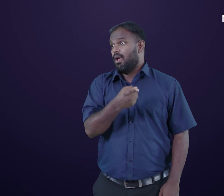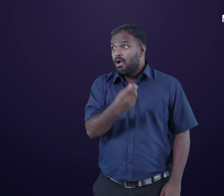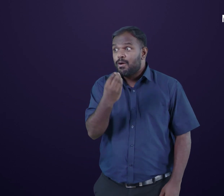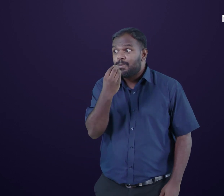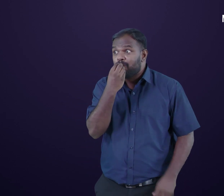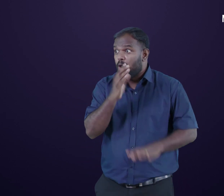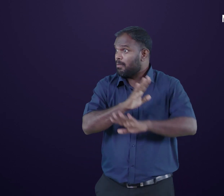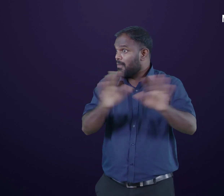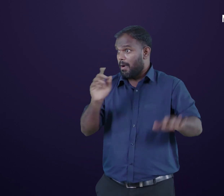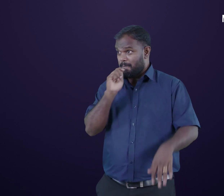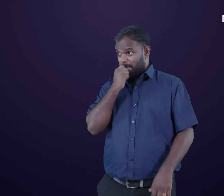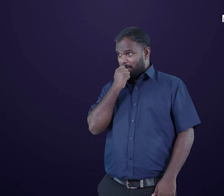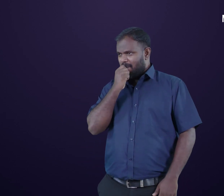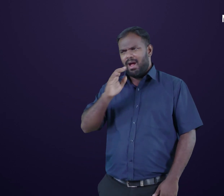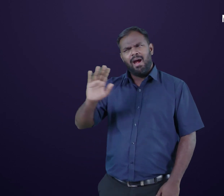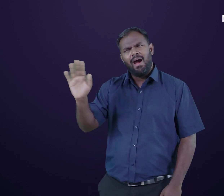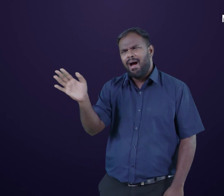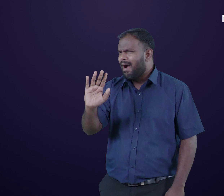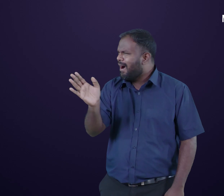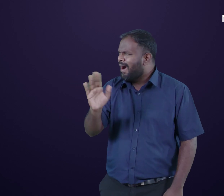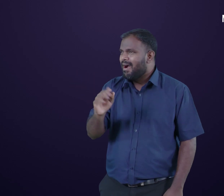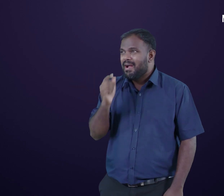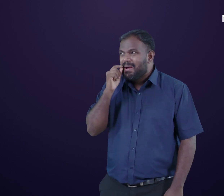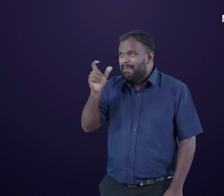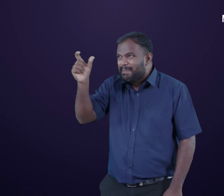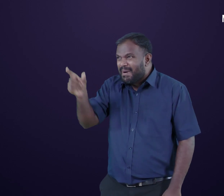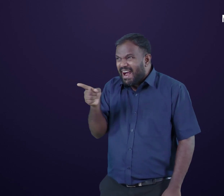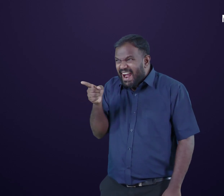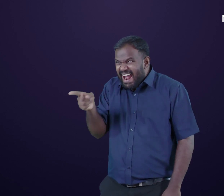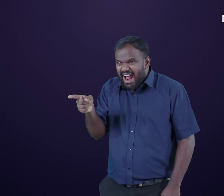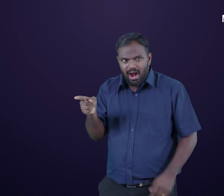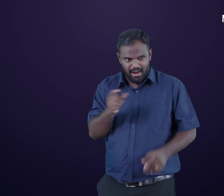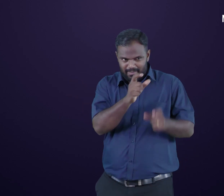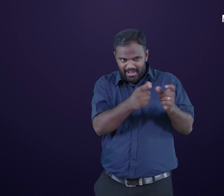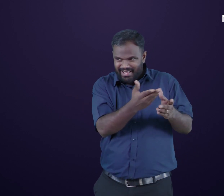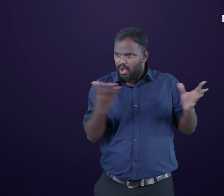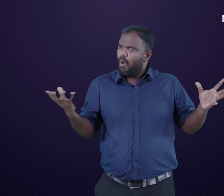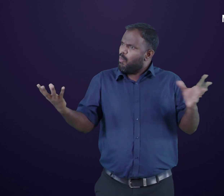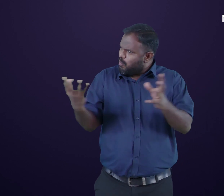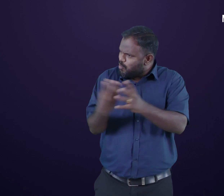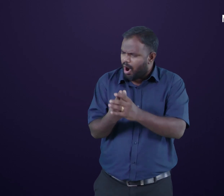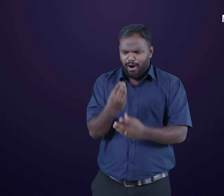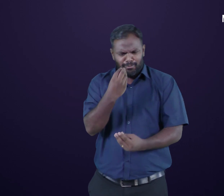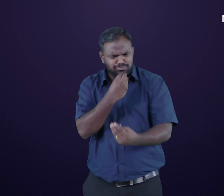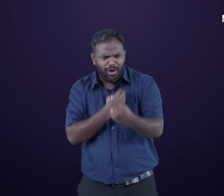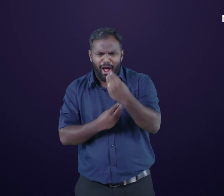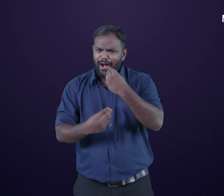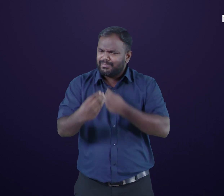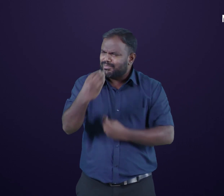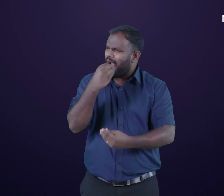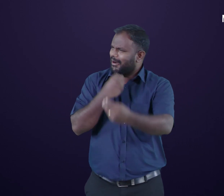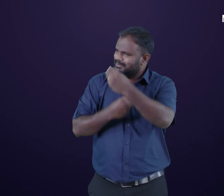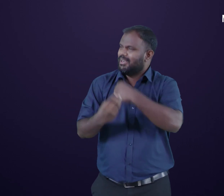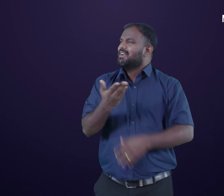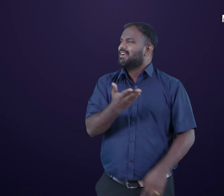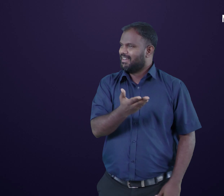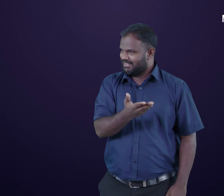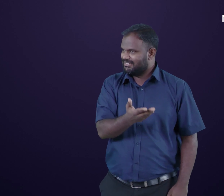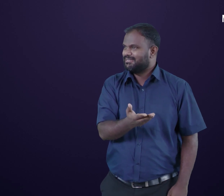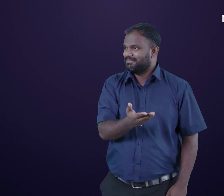As long as they have him there, it is not the time for fasting.